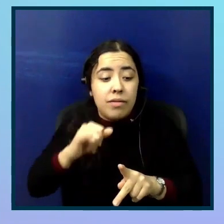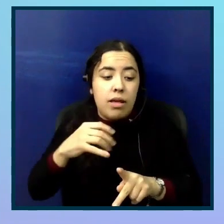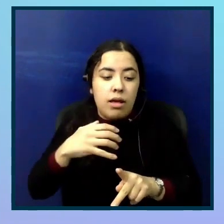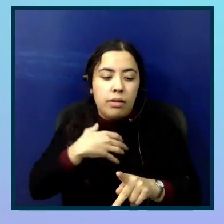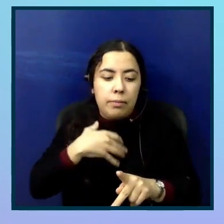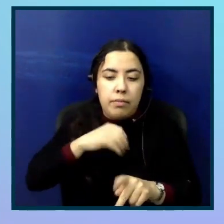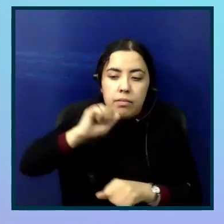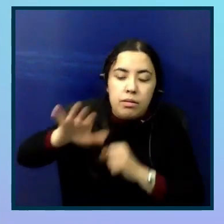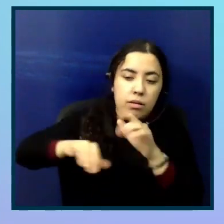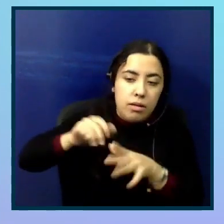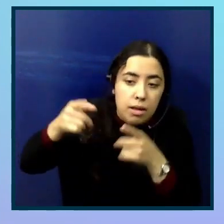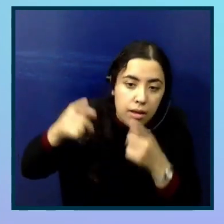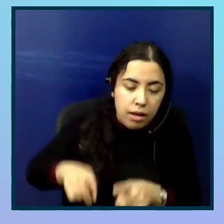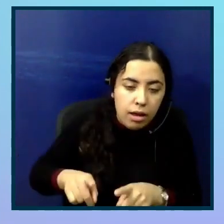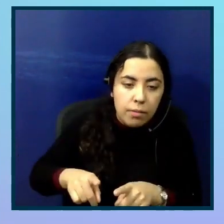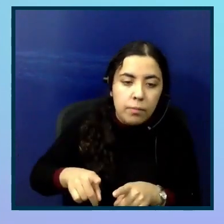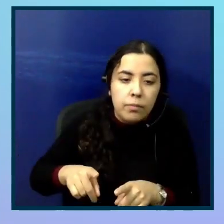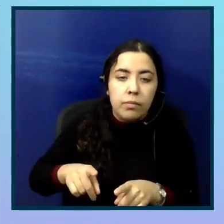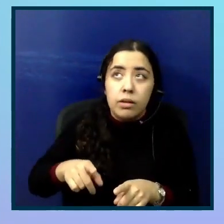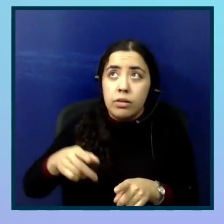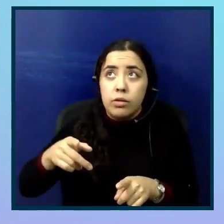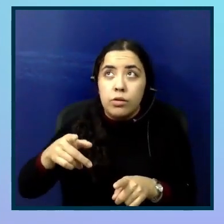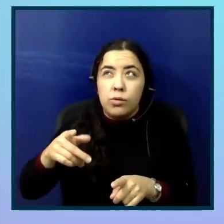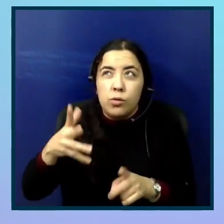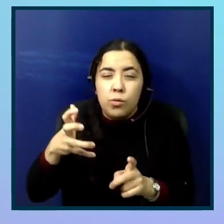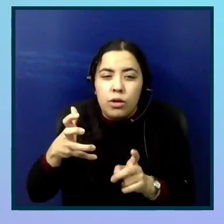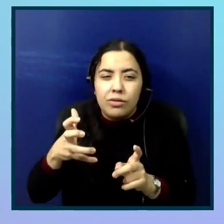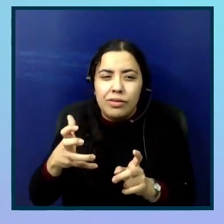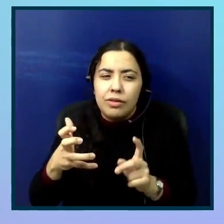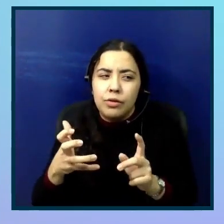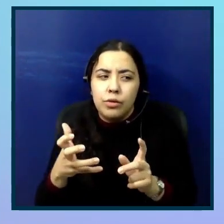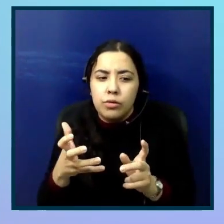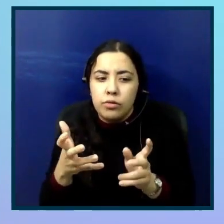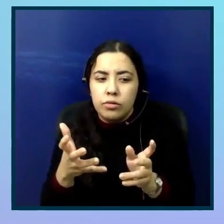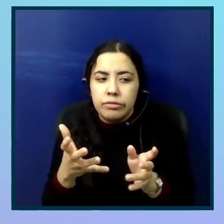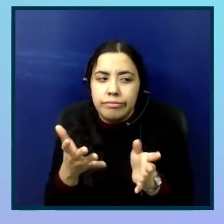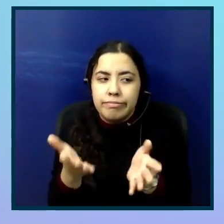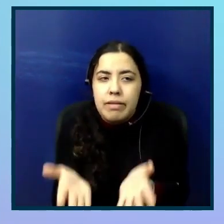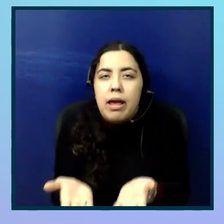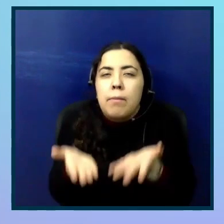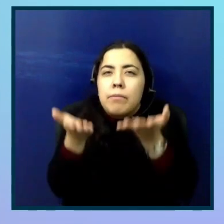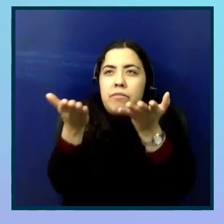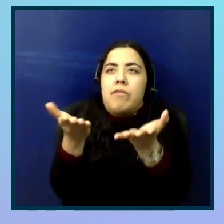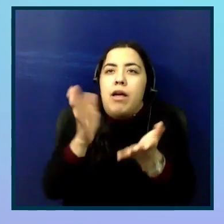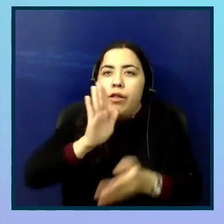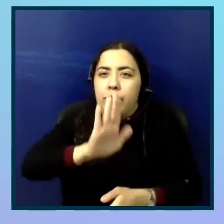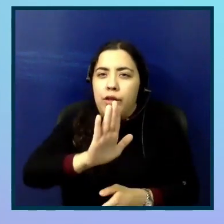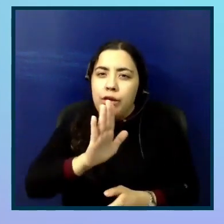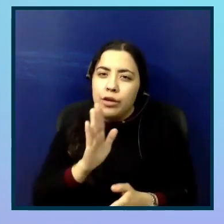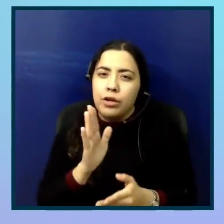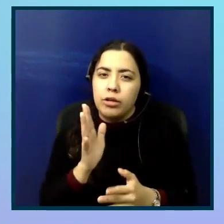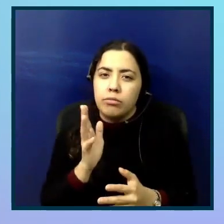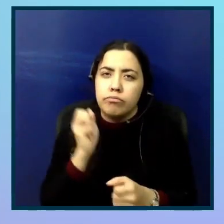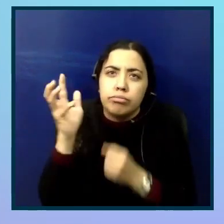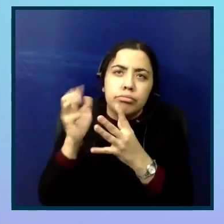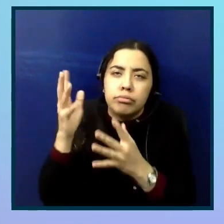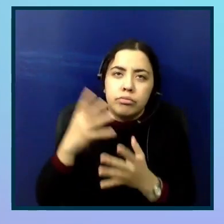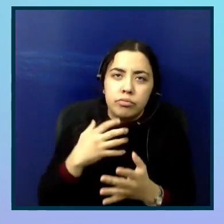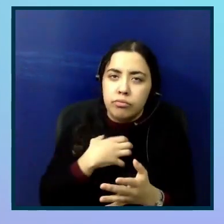for directing that energy when it inevitably happens. So being able to say in, I think in both Slack and the organization